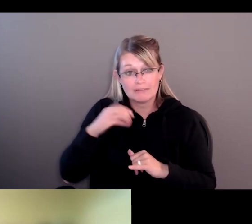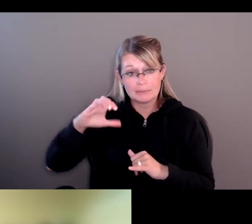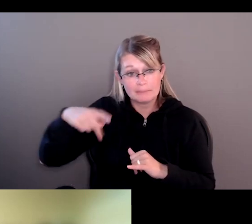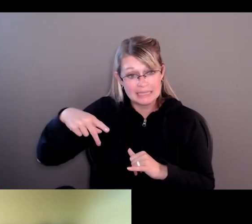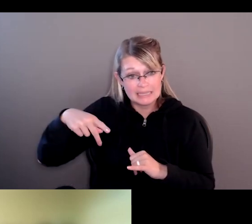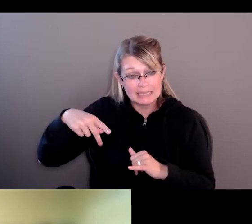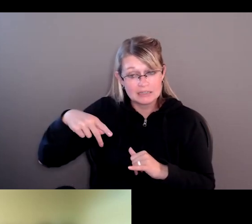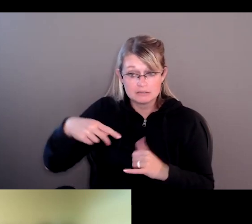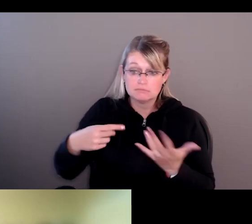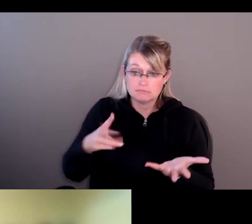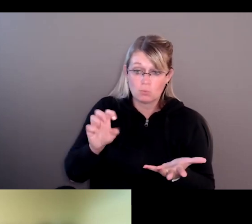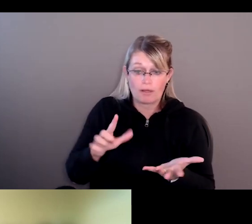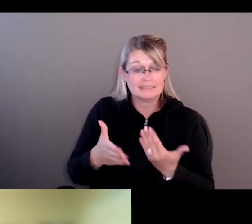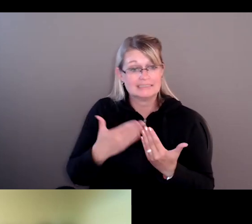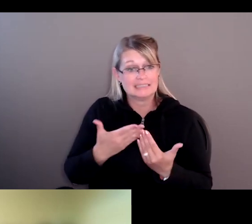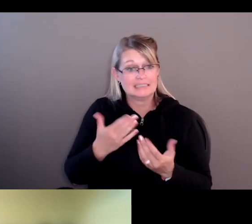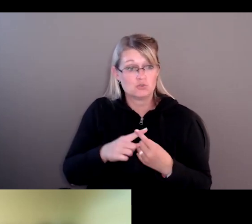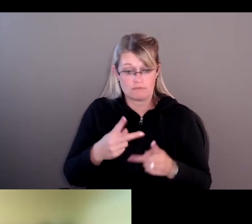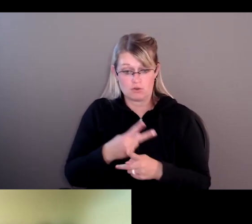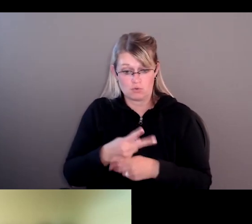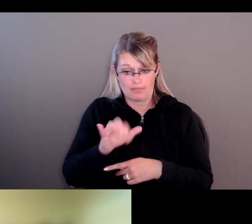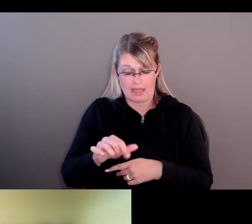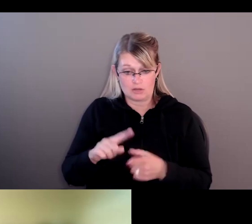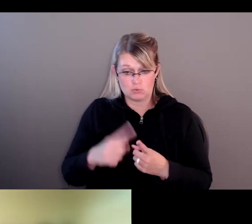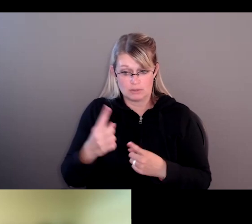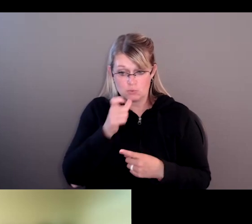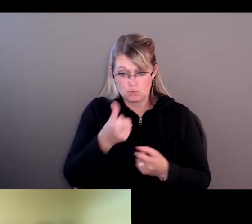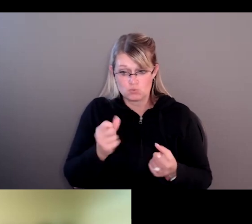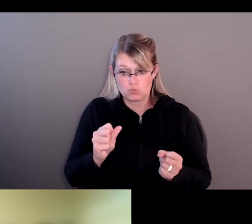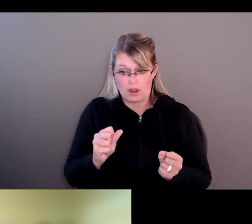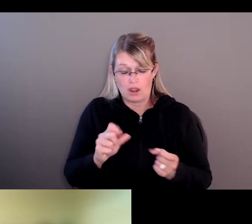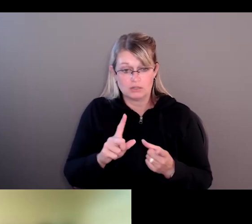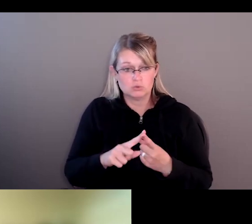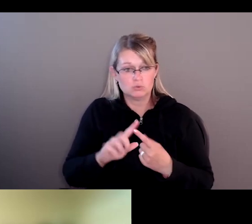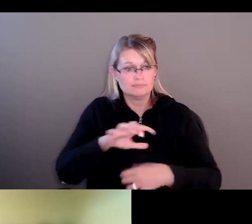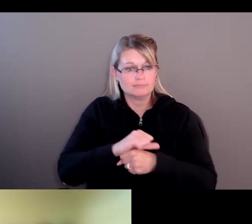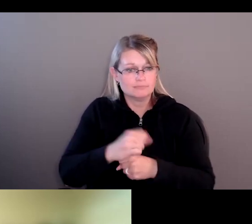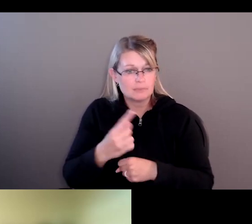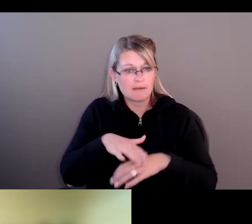well, it's easy to equate that to someone who is trying to book something on a website on